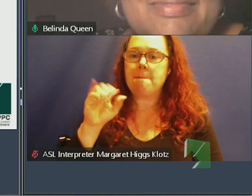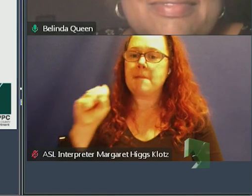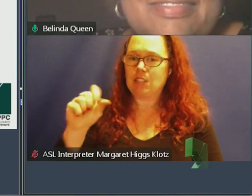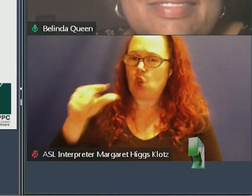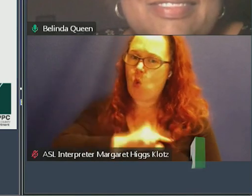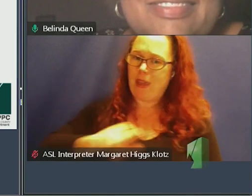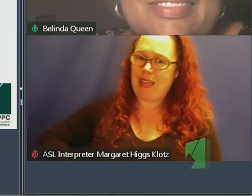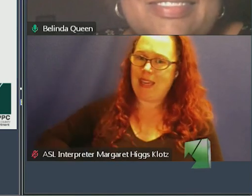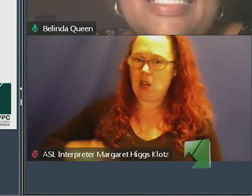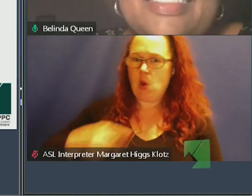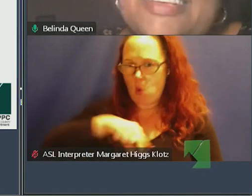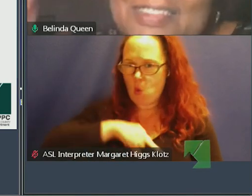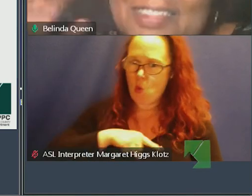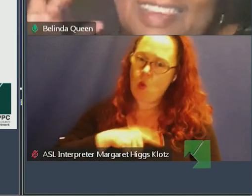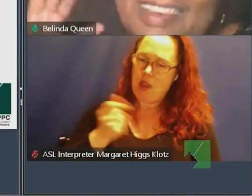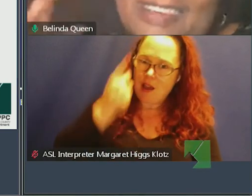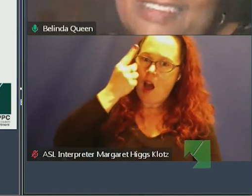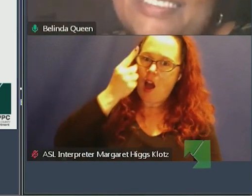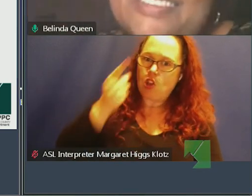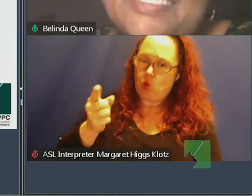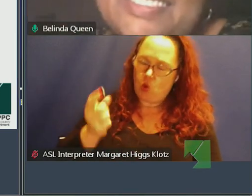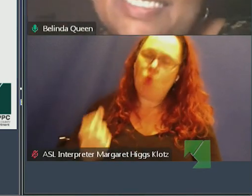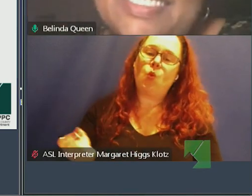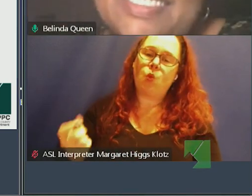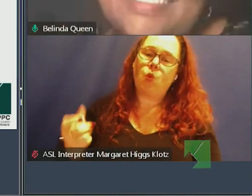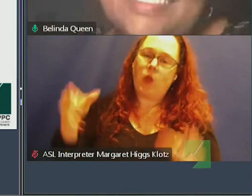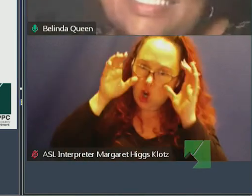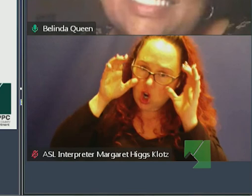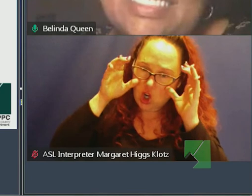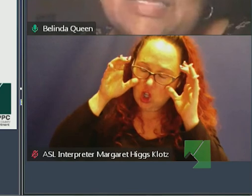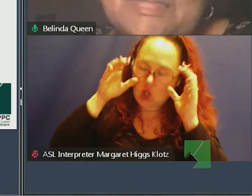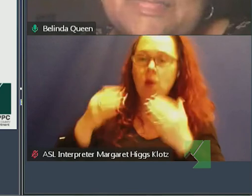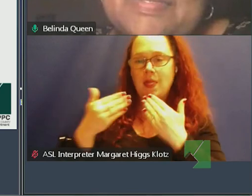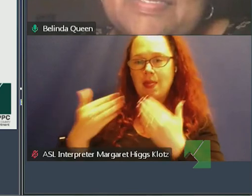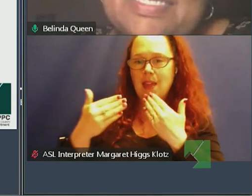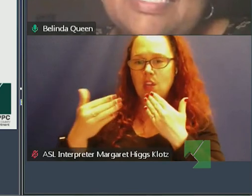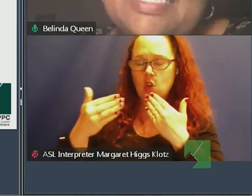And we appreciate the fact that you spoke on behalf of your community with so much passion. Okay?